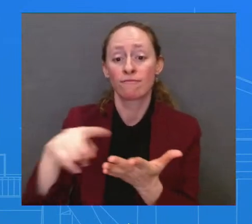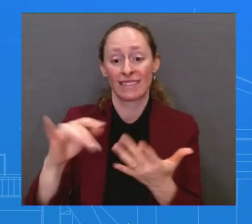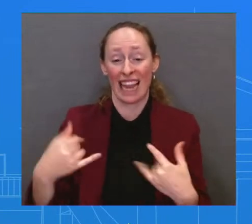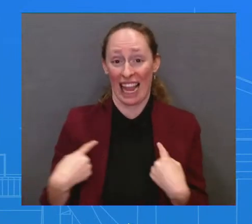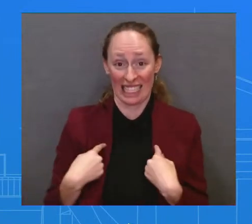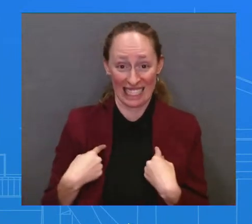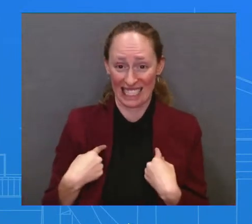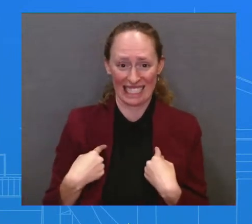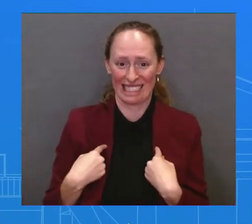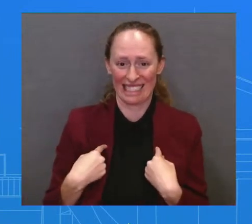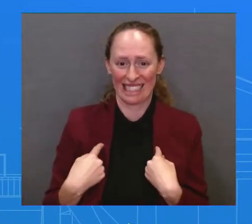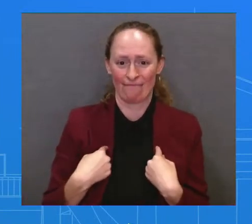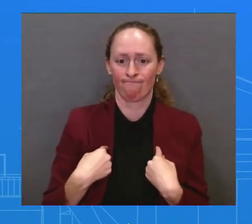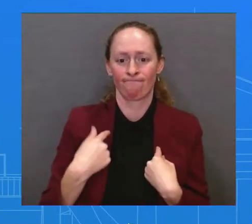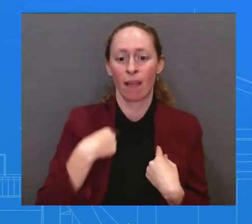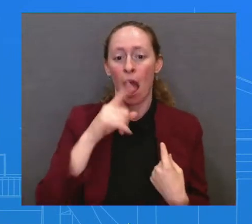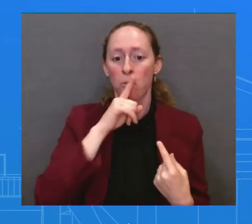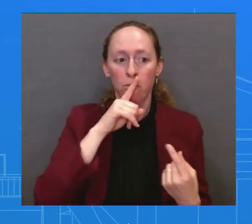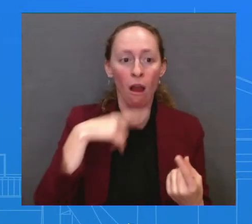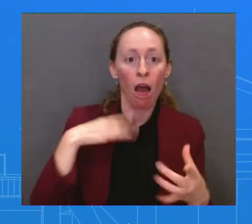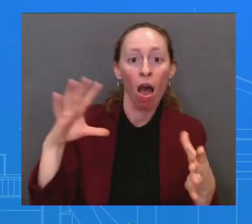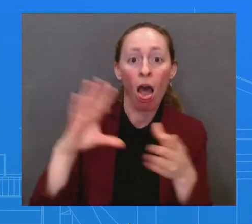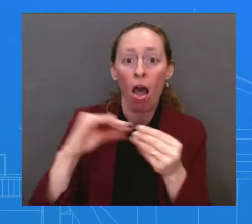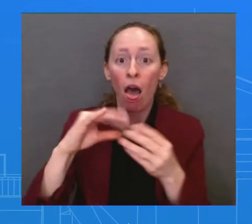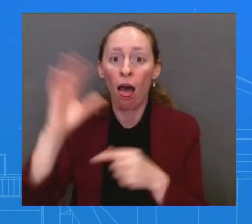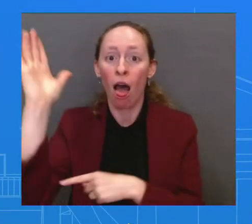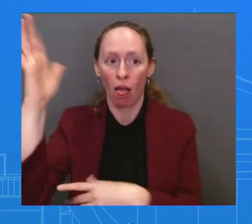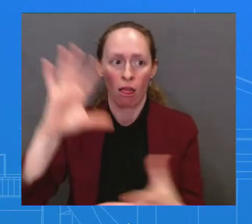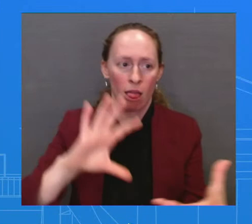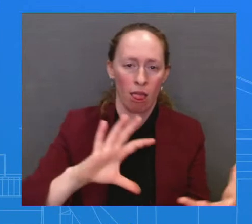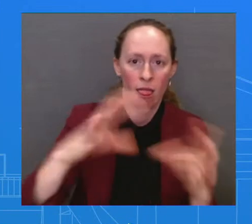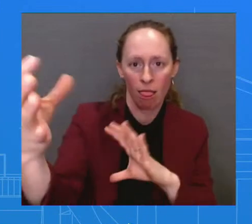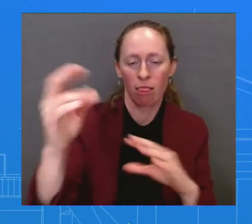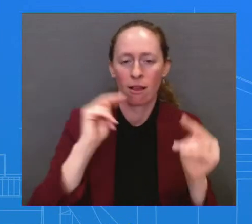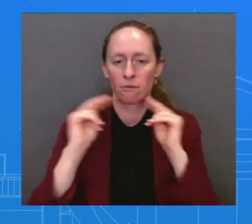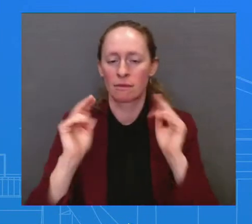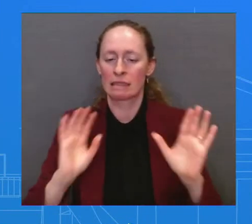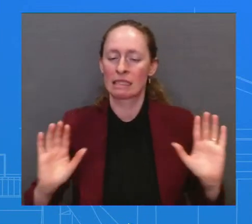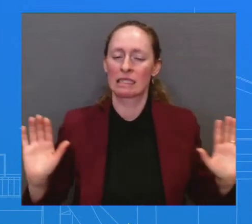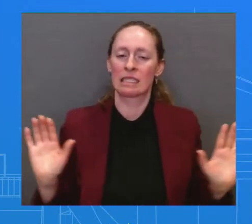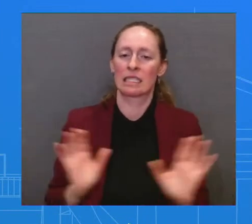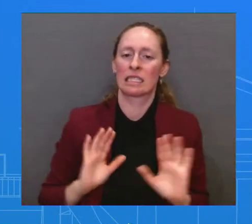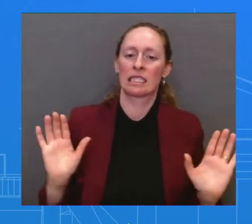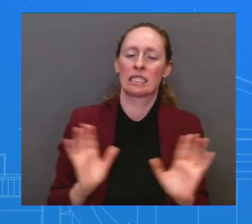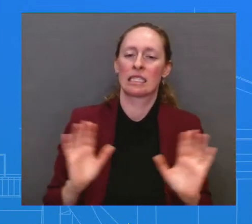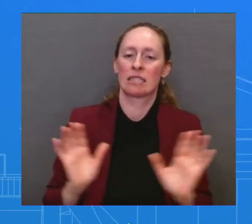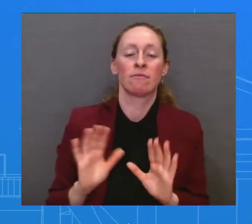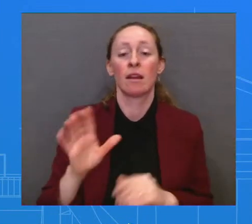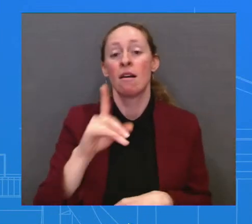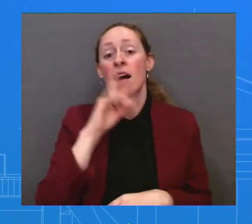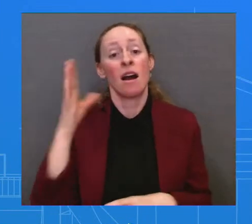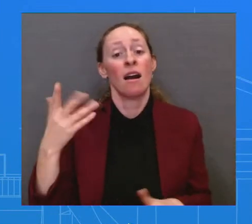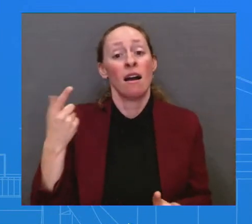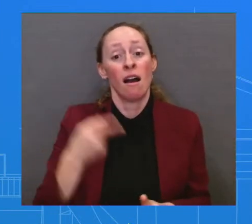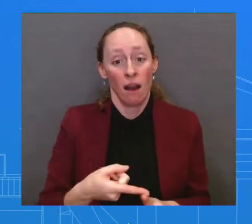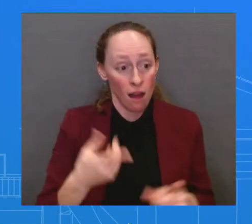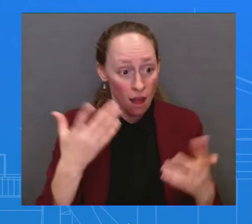What I'm laser-focused on is: When all is said and done, will there be the support and the resources necessary for Ukraine?